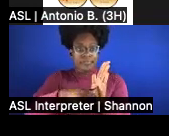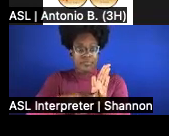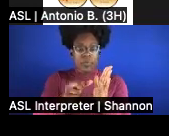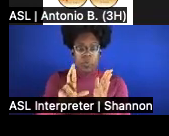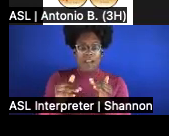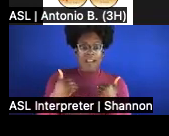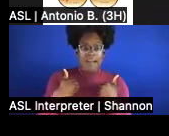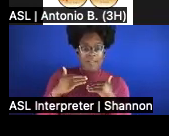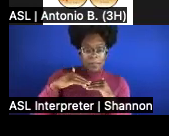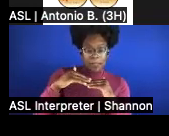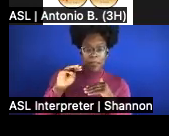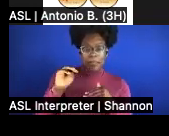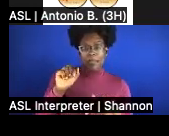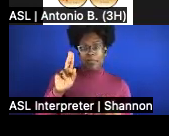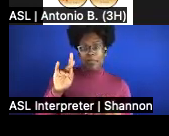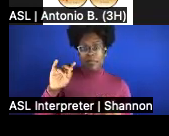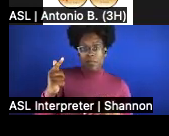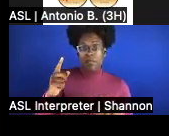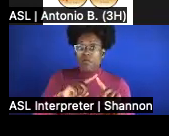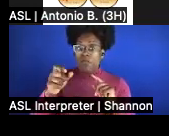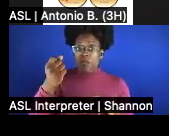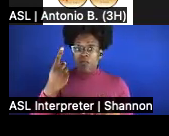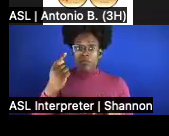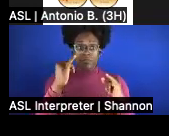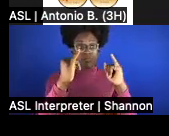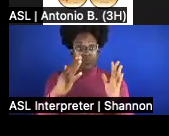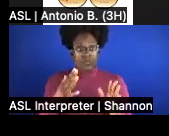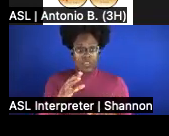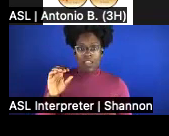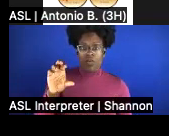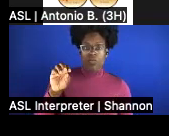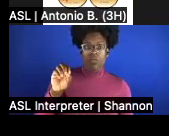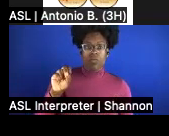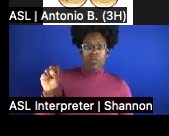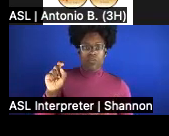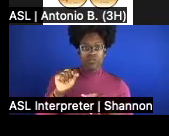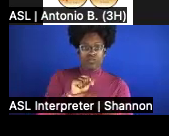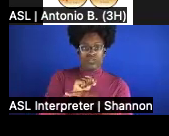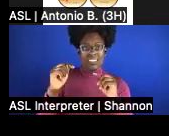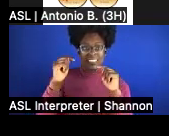instructors and cross-trained teachers did not use any minimal marking: zero comments included those.